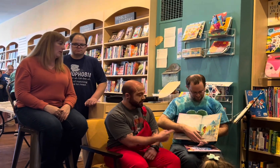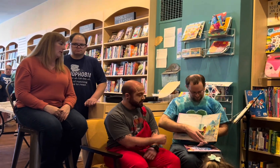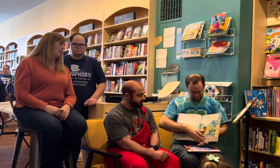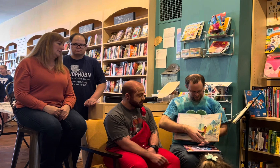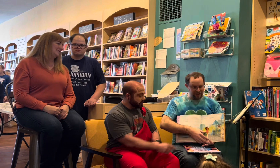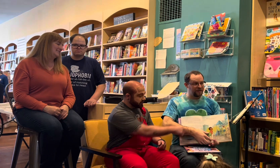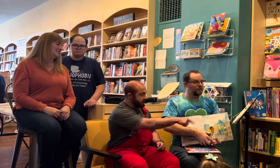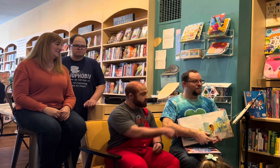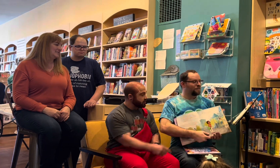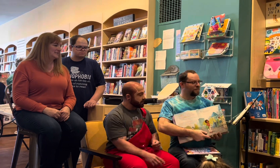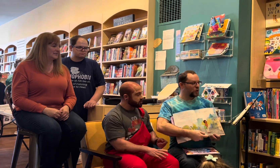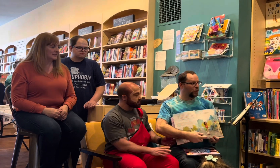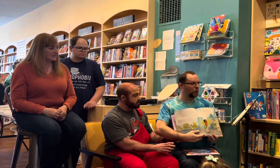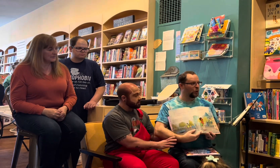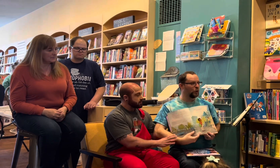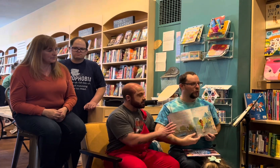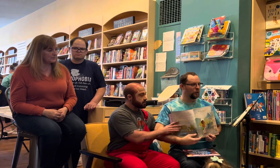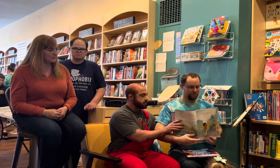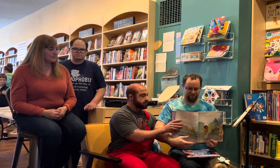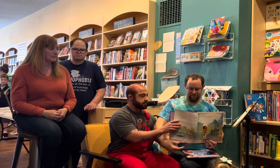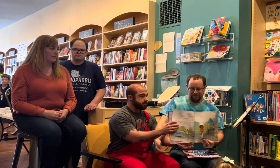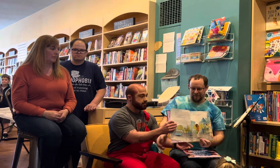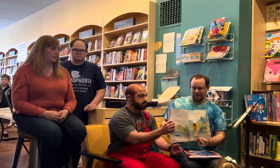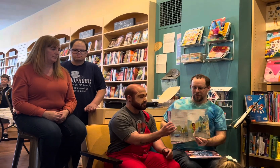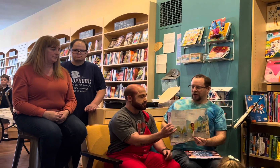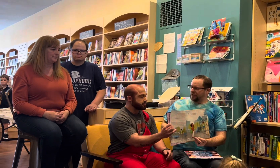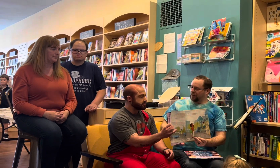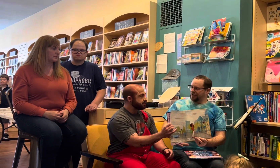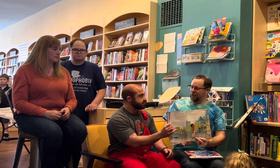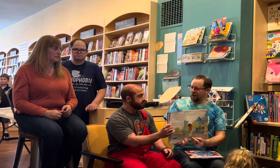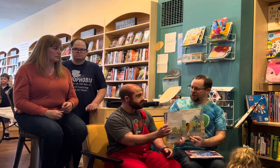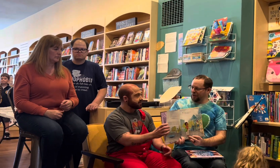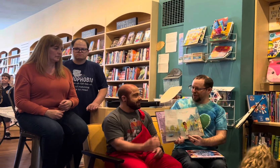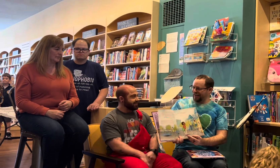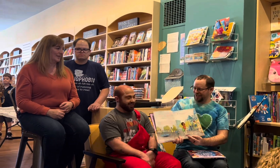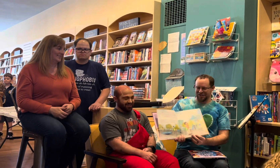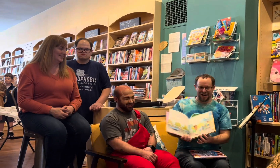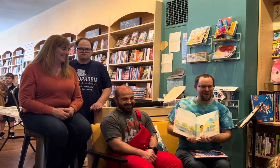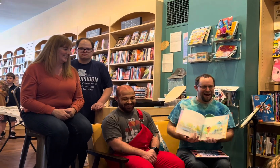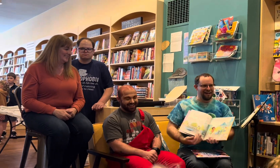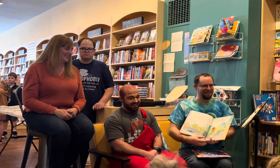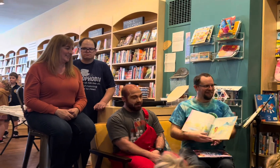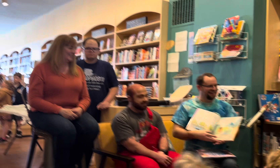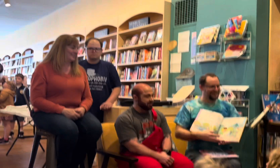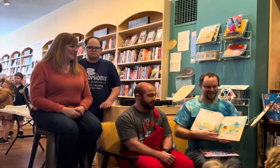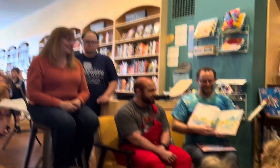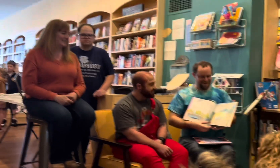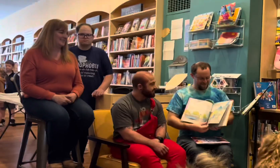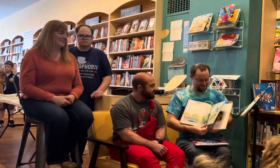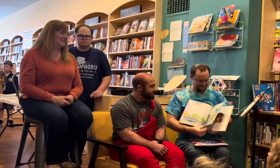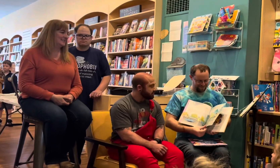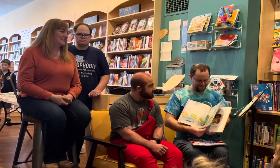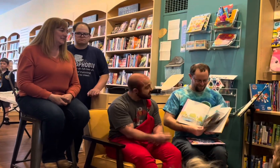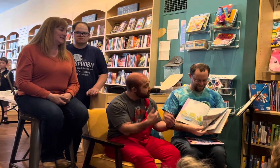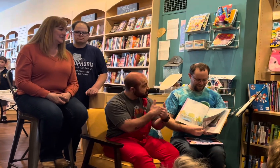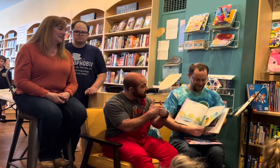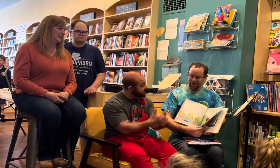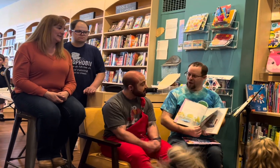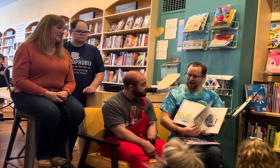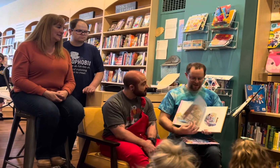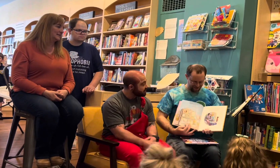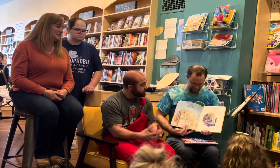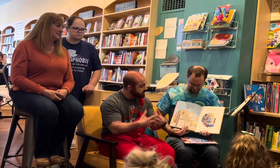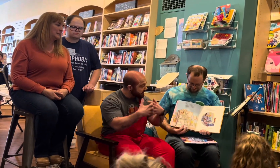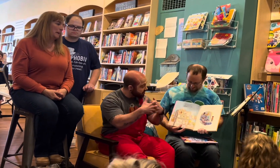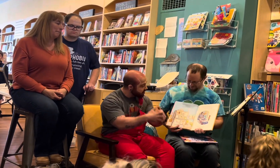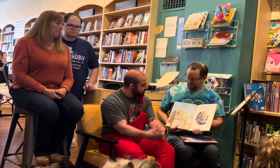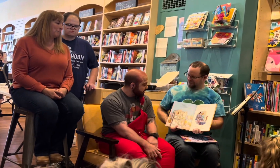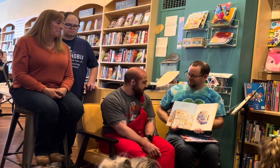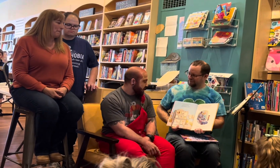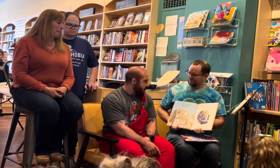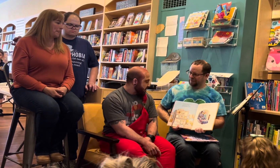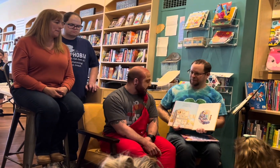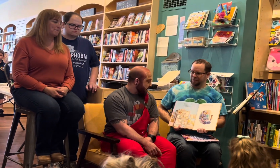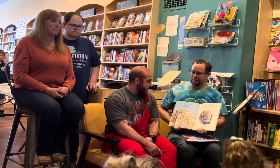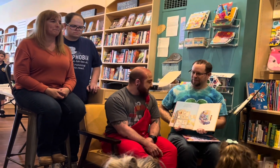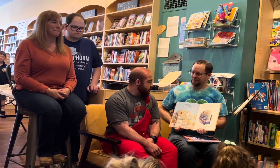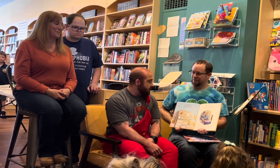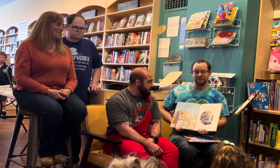show the picture. AARON: Oo. Sorry, do you want to do all this? BUSTER: I'm just helping. We're teamworking. AARON: Right? BUSTER: I'd draw